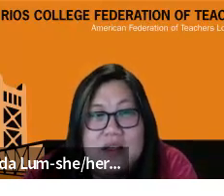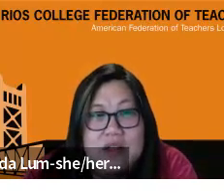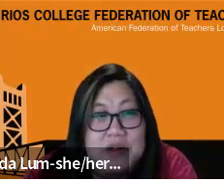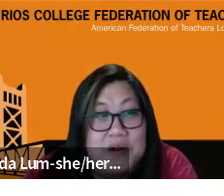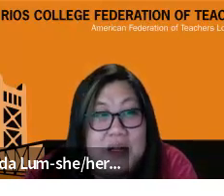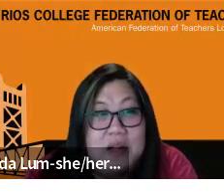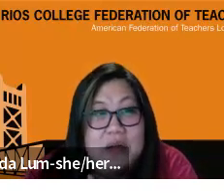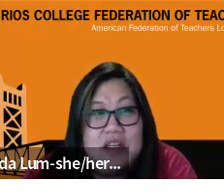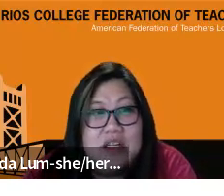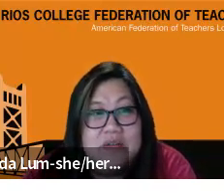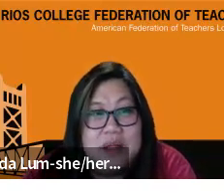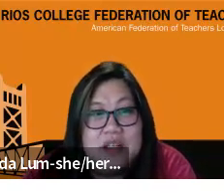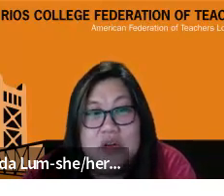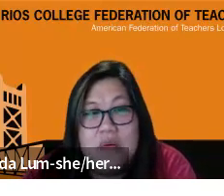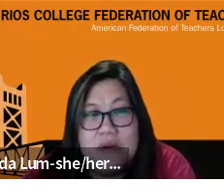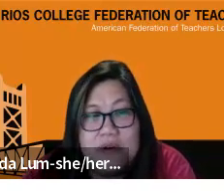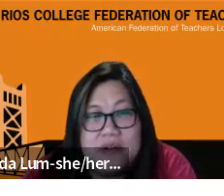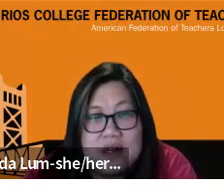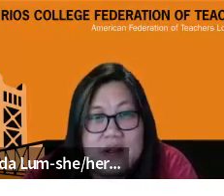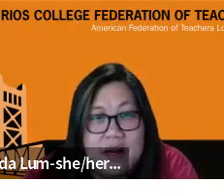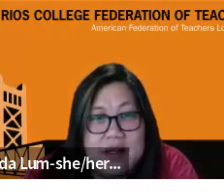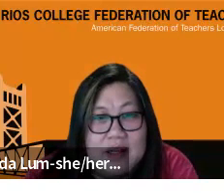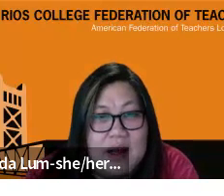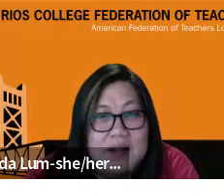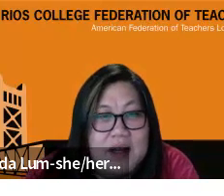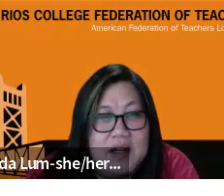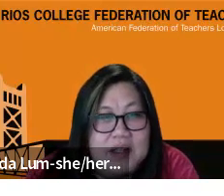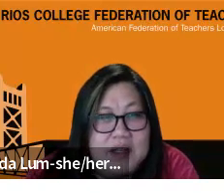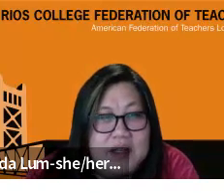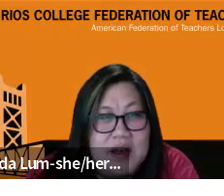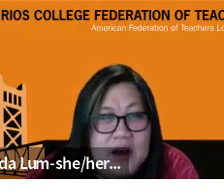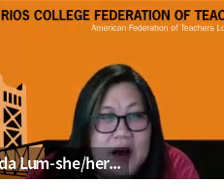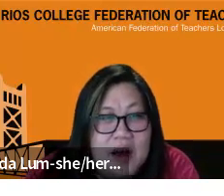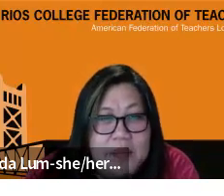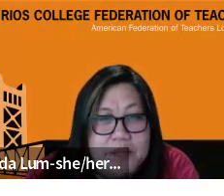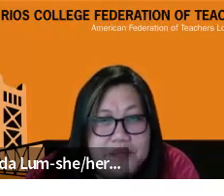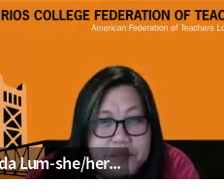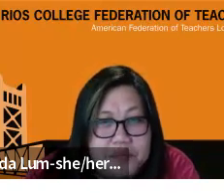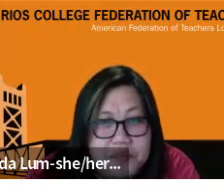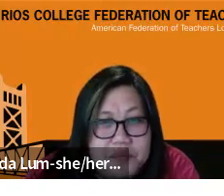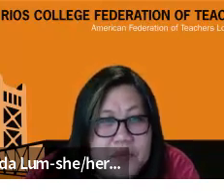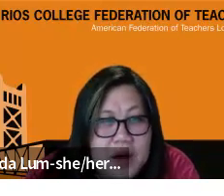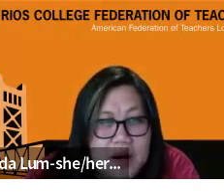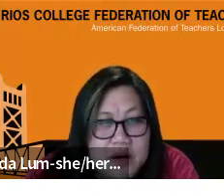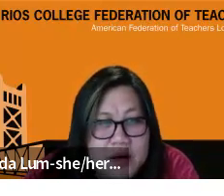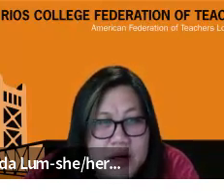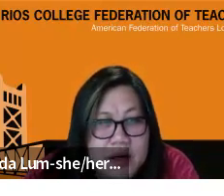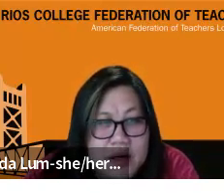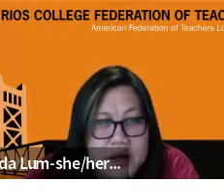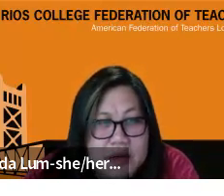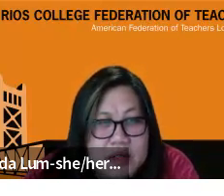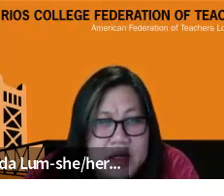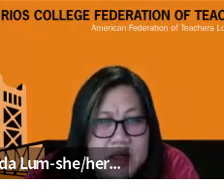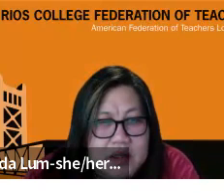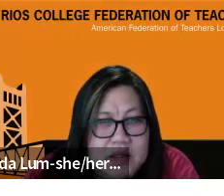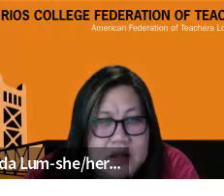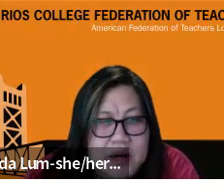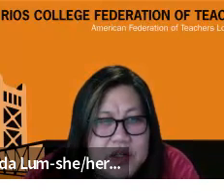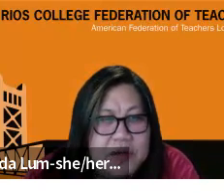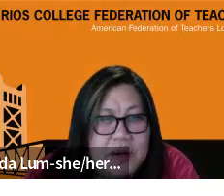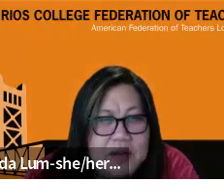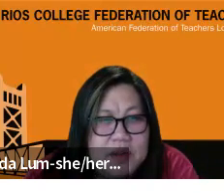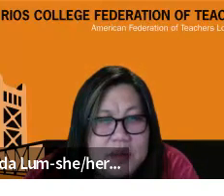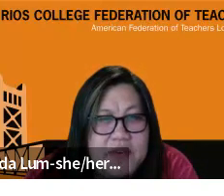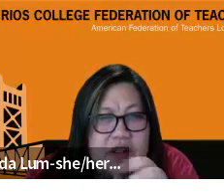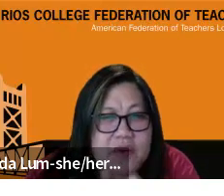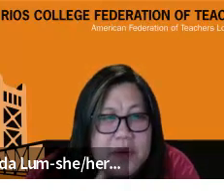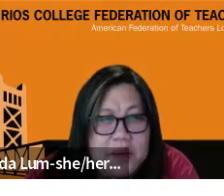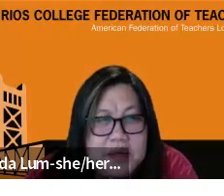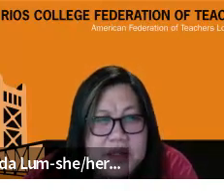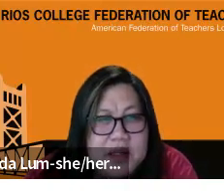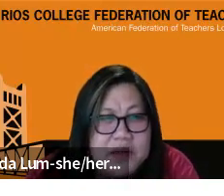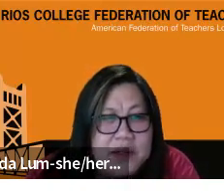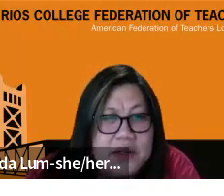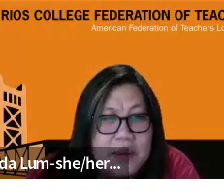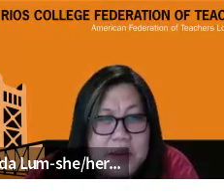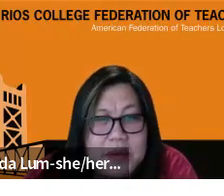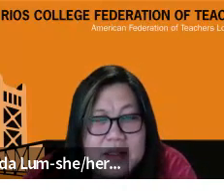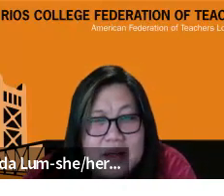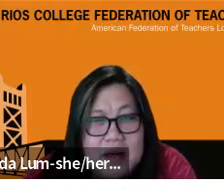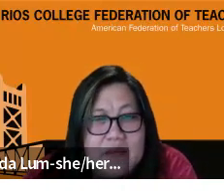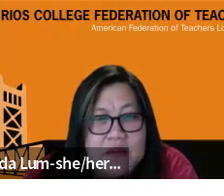This is to ensure that new initiatives relate to strong workforce and other grants and outside agencies. Are taking into consideration as well as the professional development opportunities and considering their time commitments.